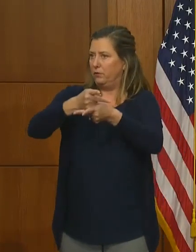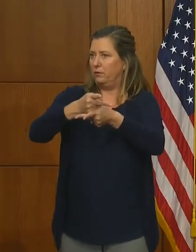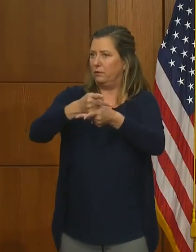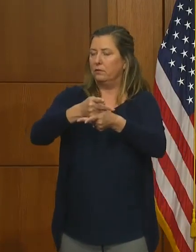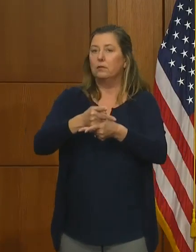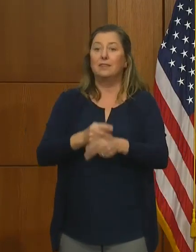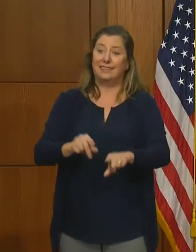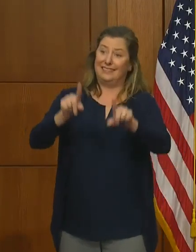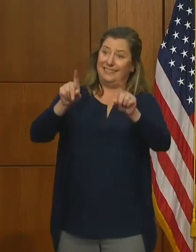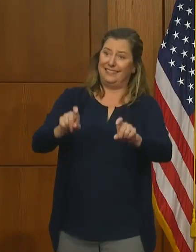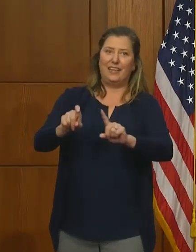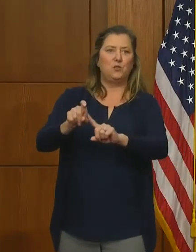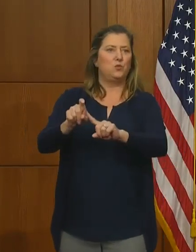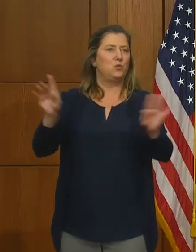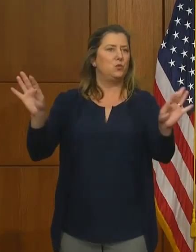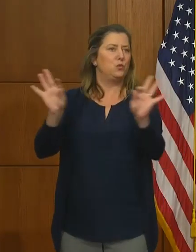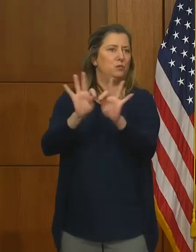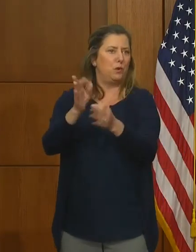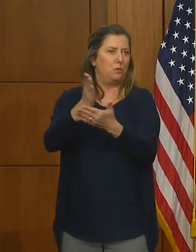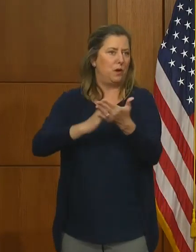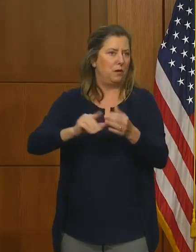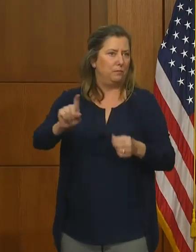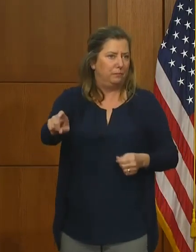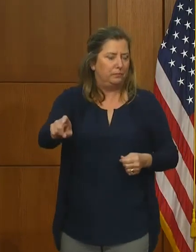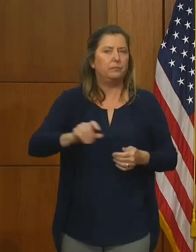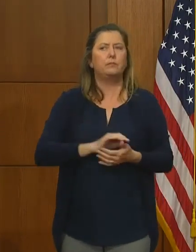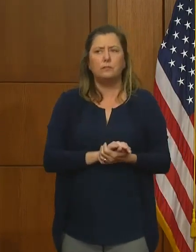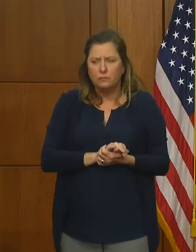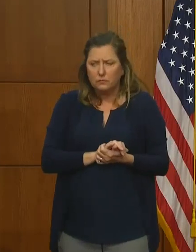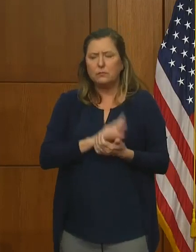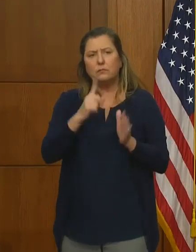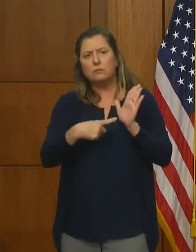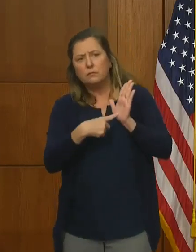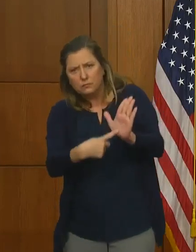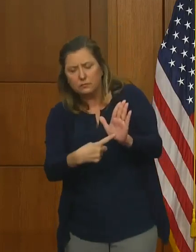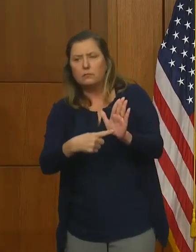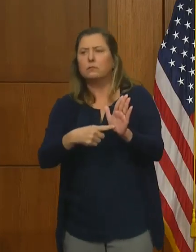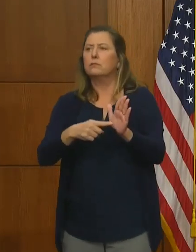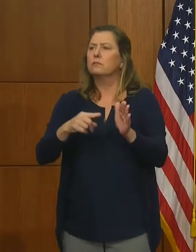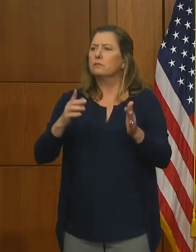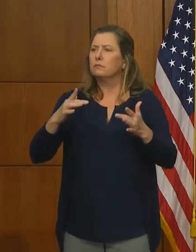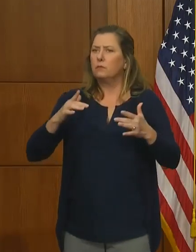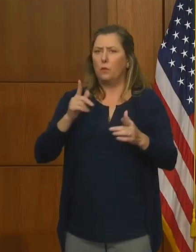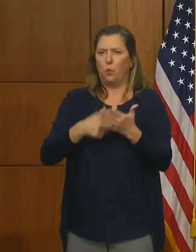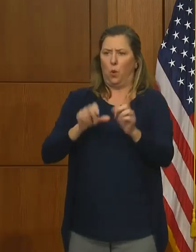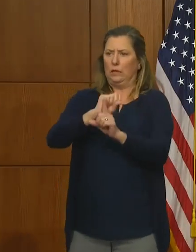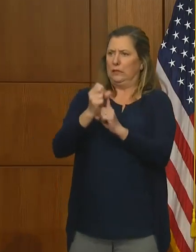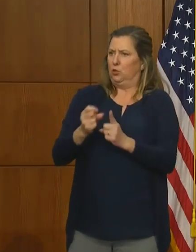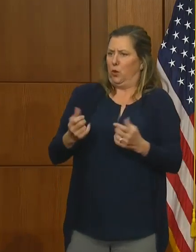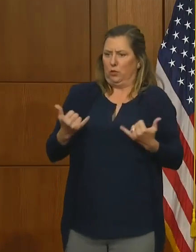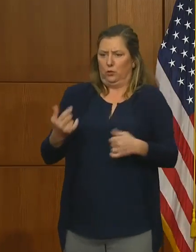CAREFULLY. TESTING IS KEY TO